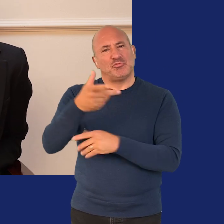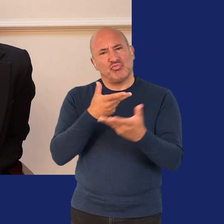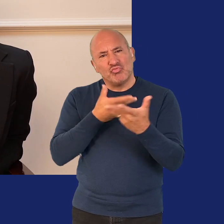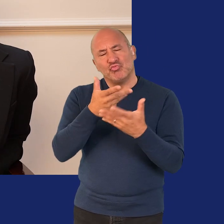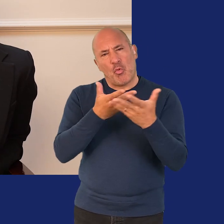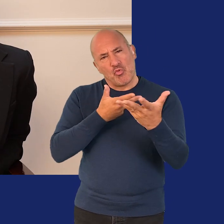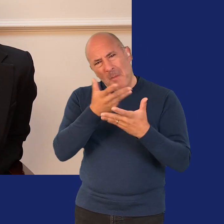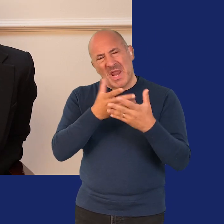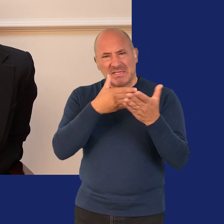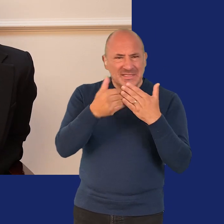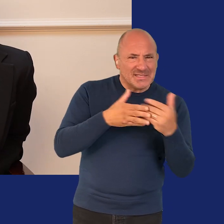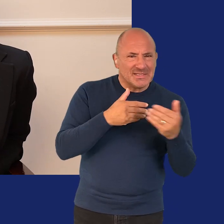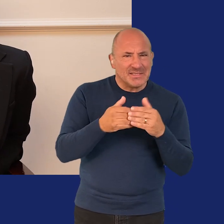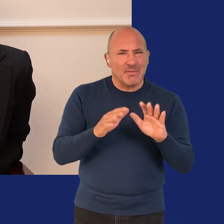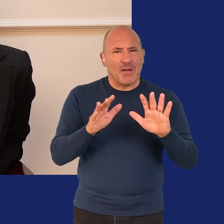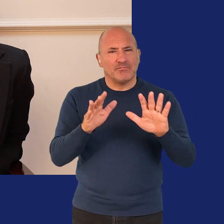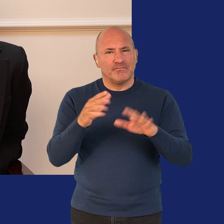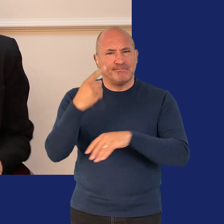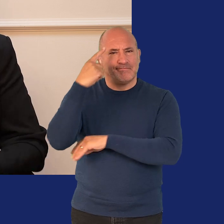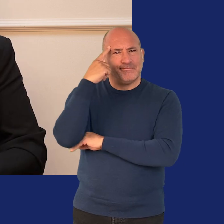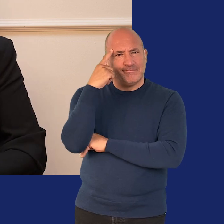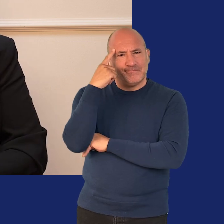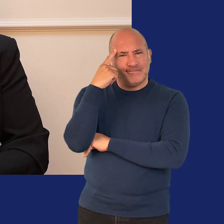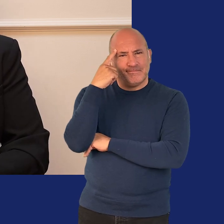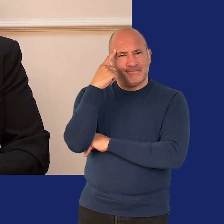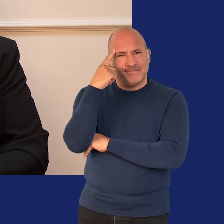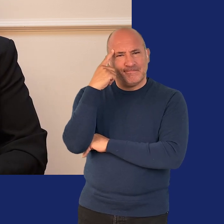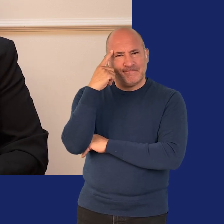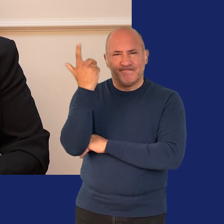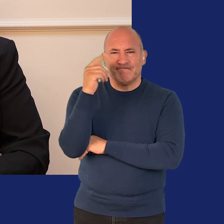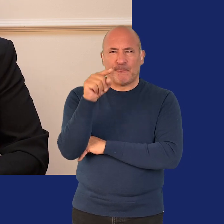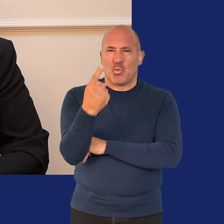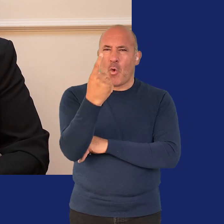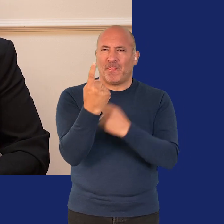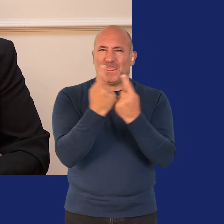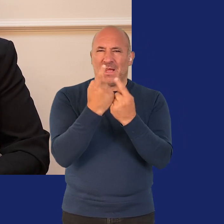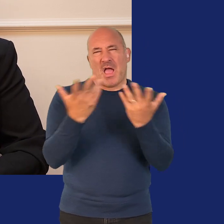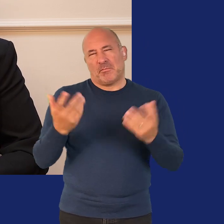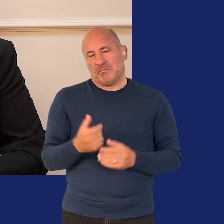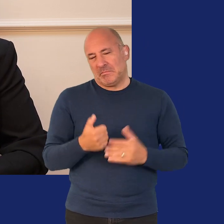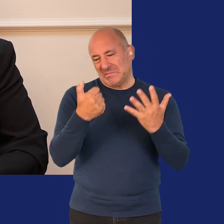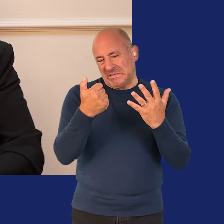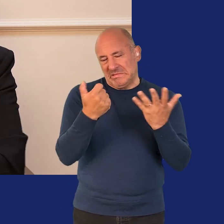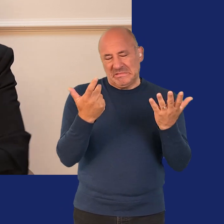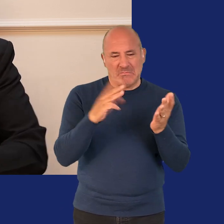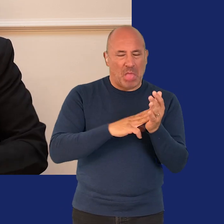Um, but, but thinking about what is that one thing, you know, kind of six, 12 months from now, if you were to say organizations,